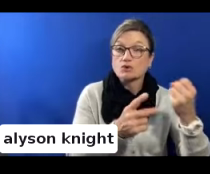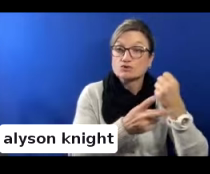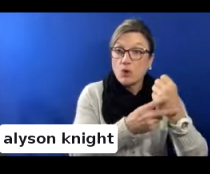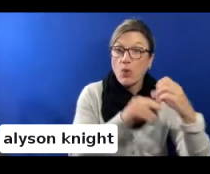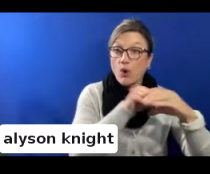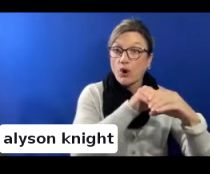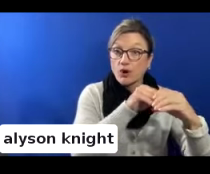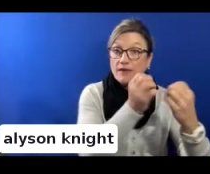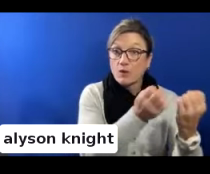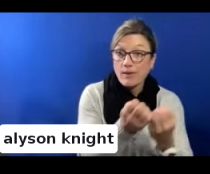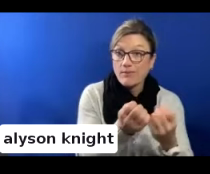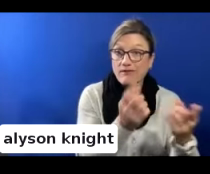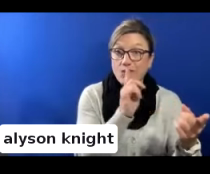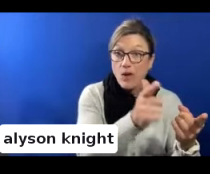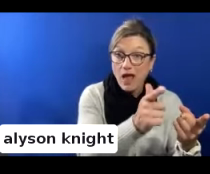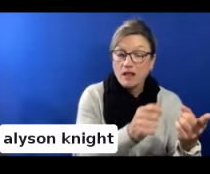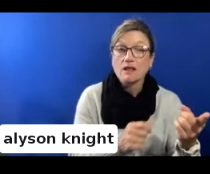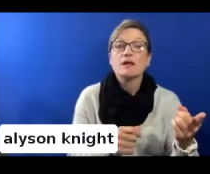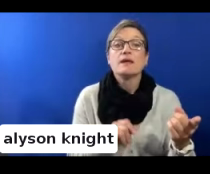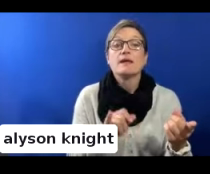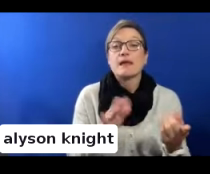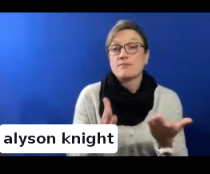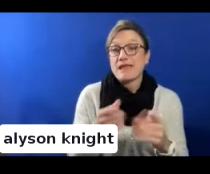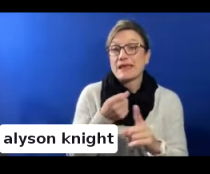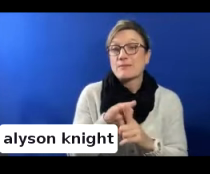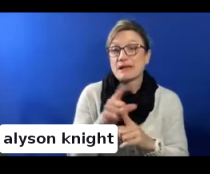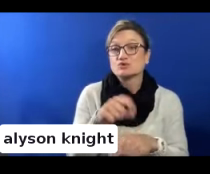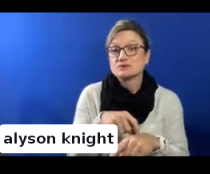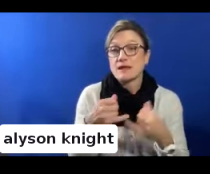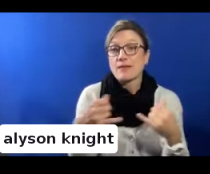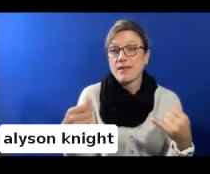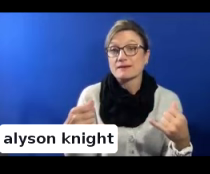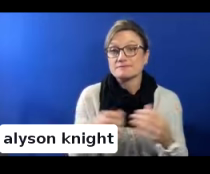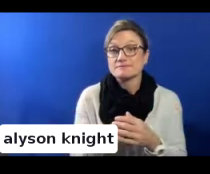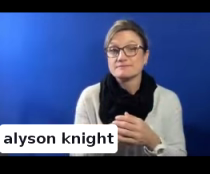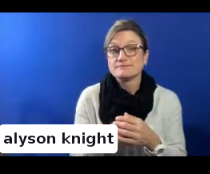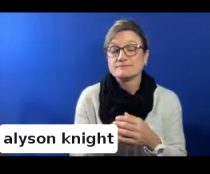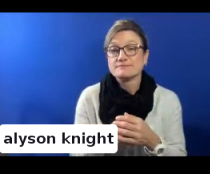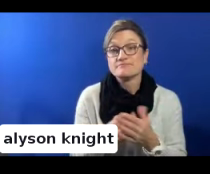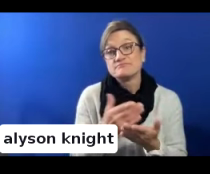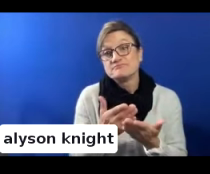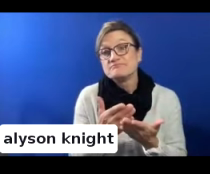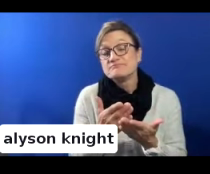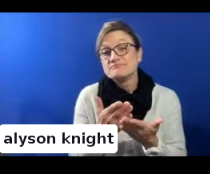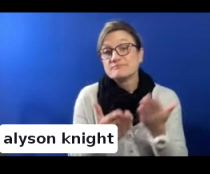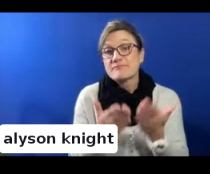some other issue, then that may impact your timeline and may need a revised